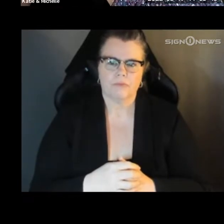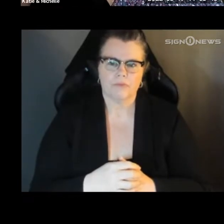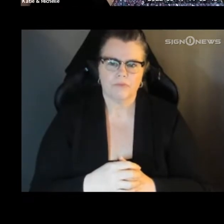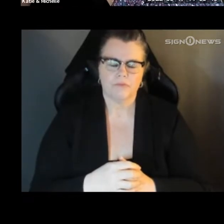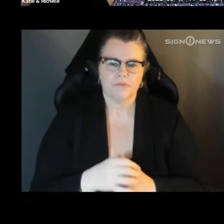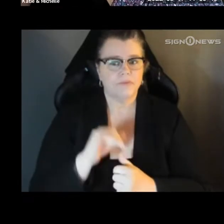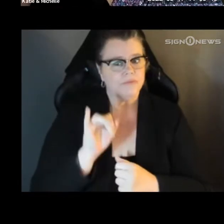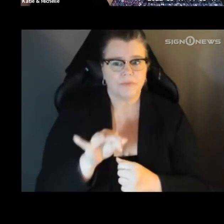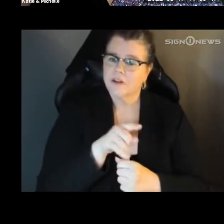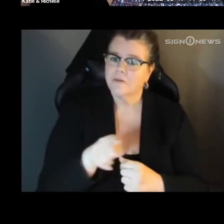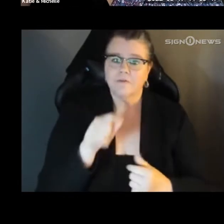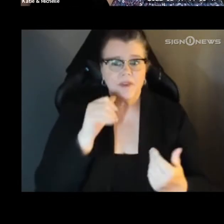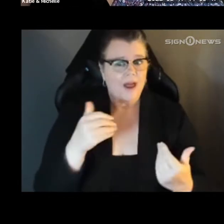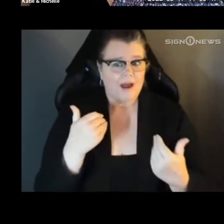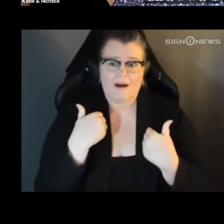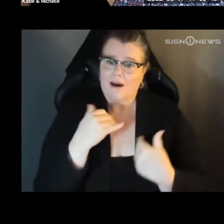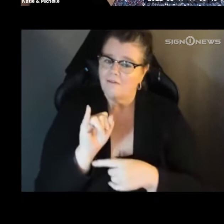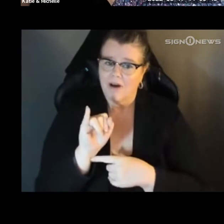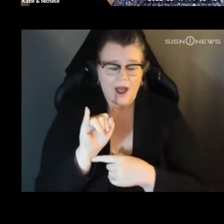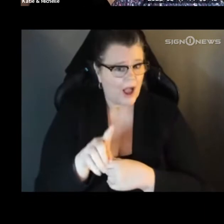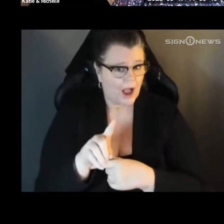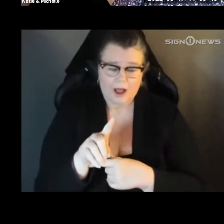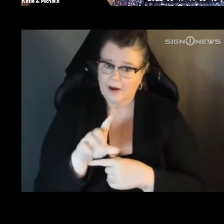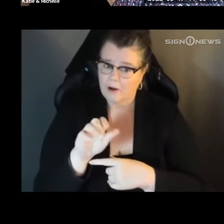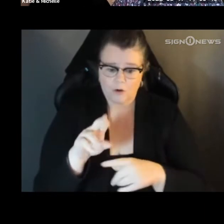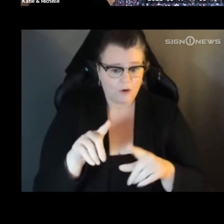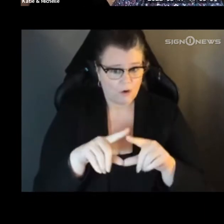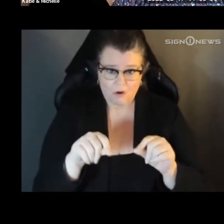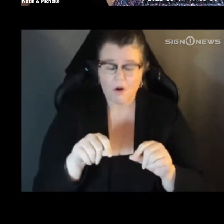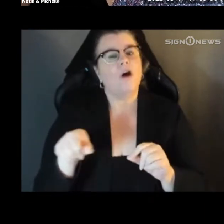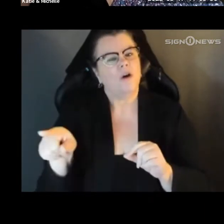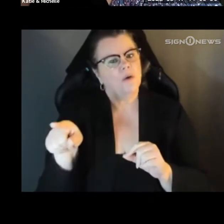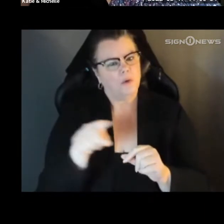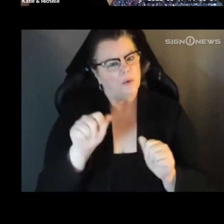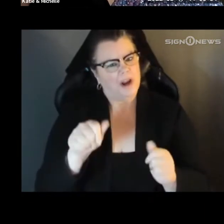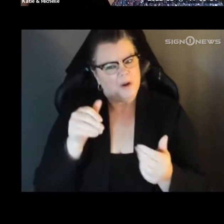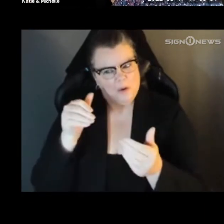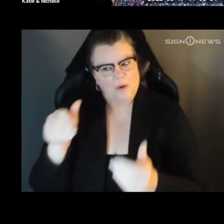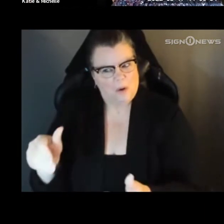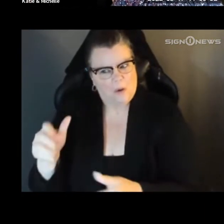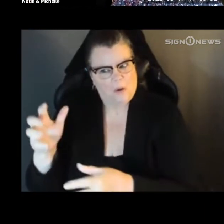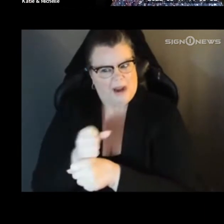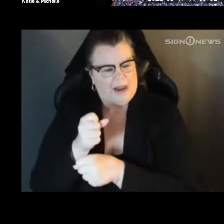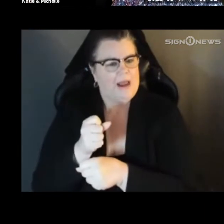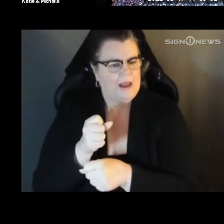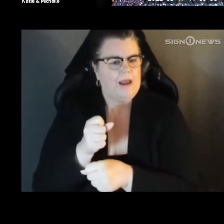and thank you John for telling us about your uh a little bit about your guardianship Journey